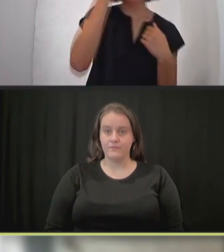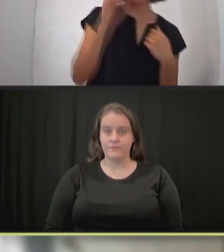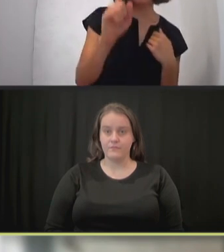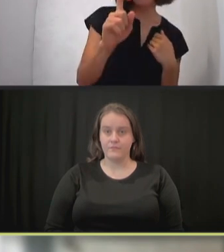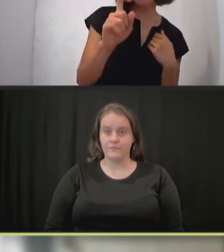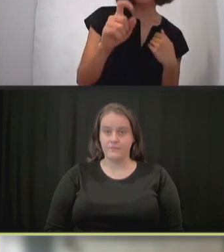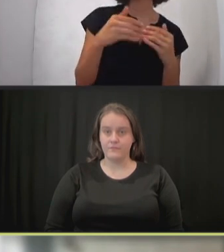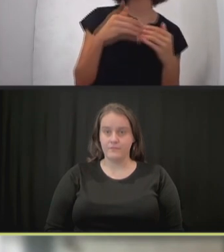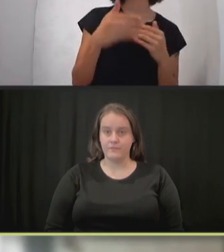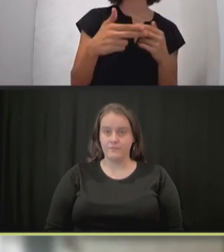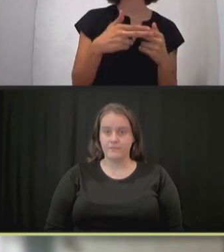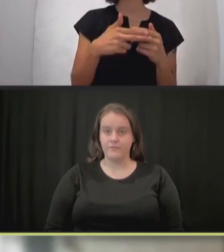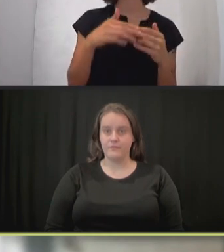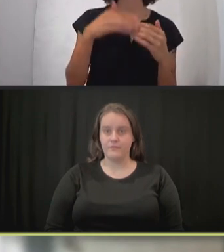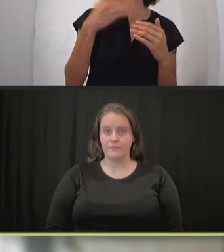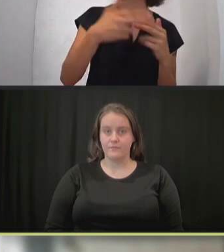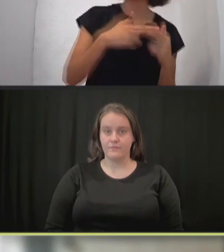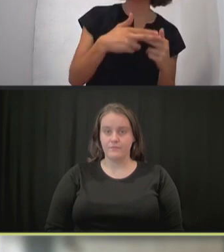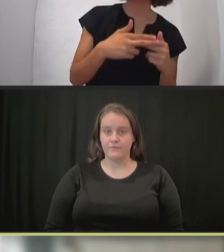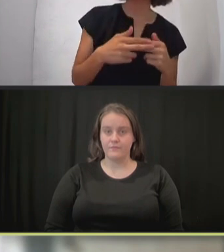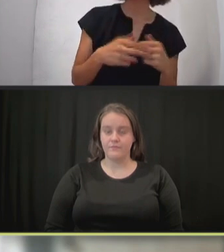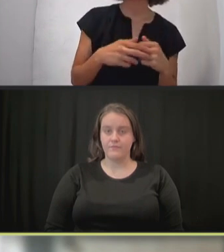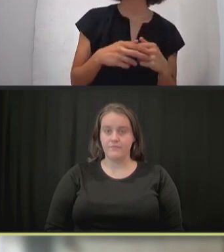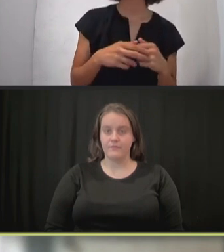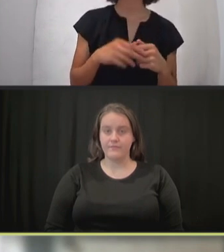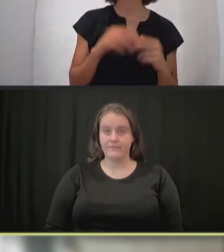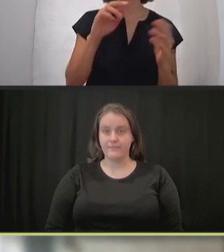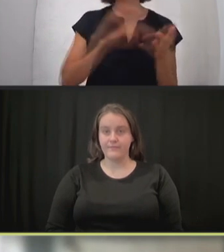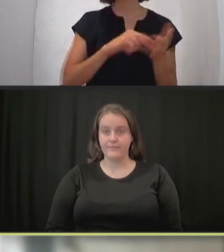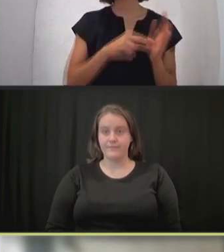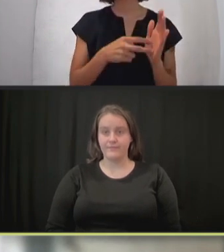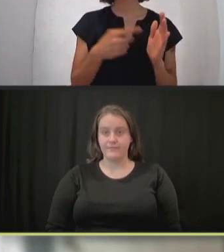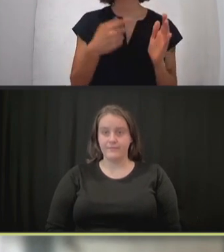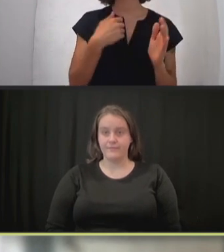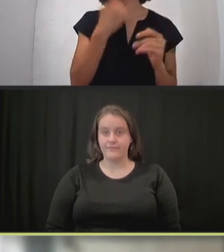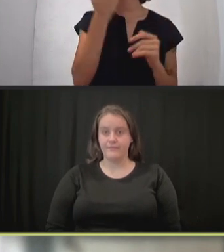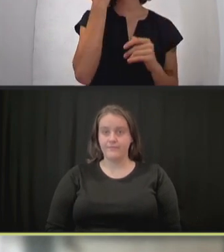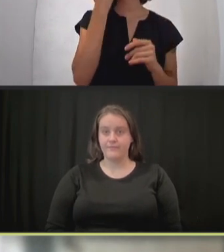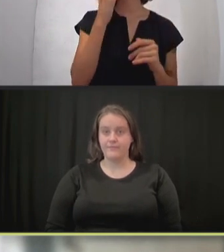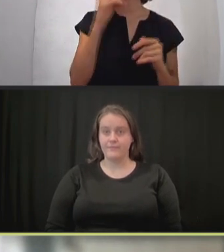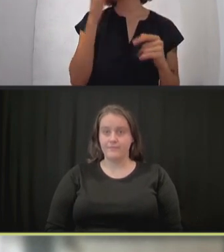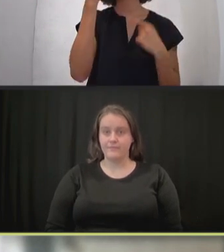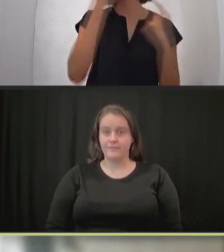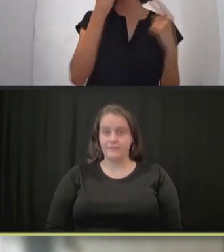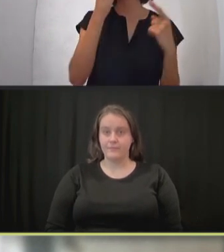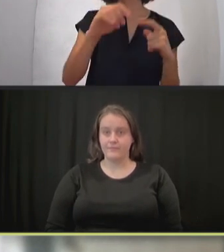So, next slide, I mean there, you know, if you look at evolutionary at the older species